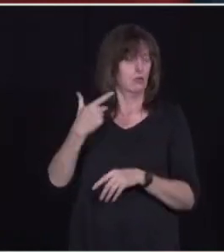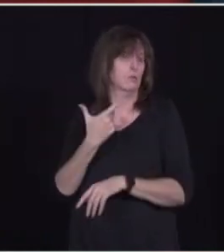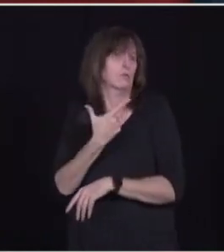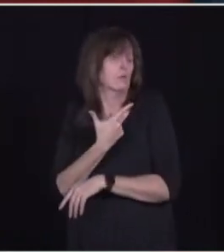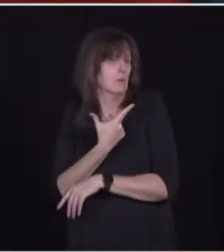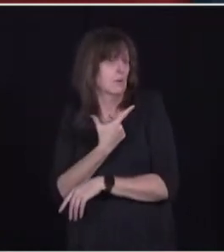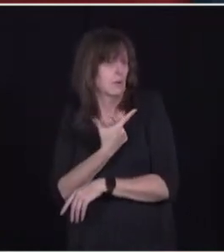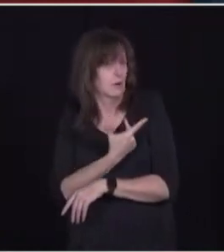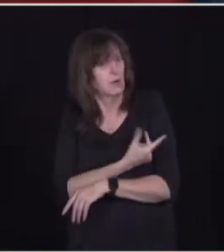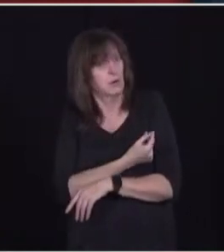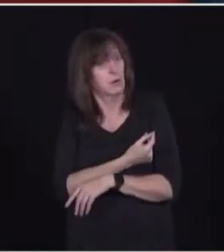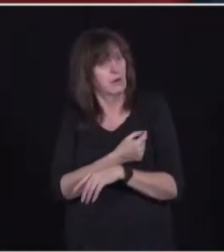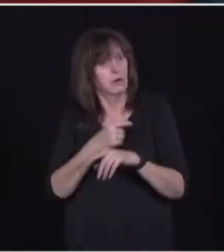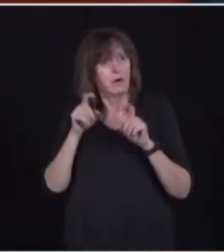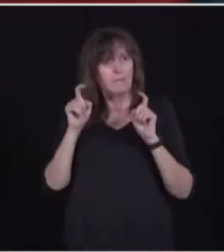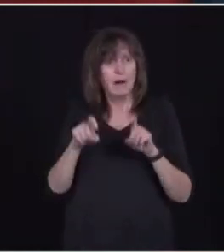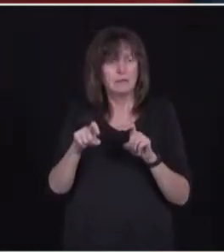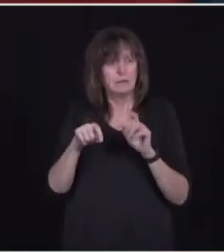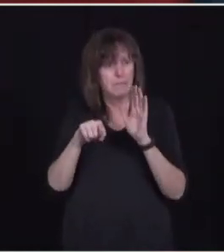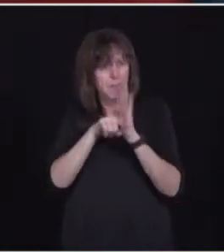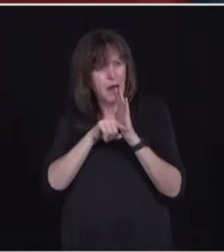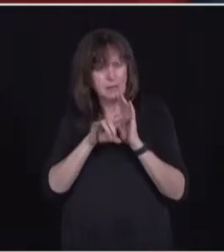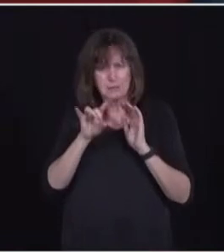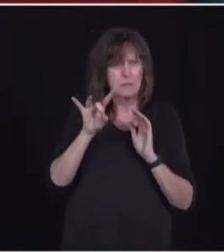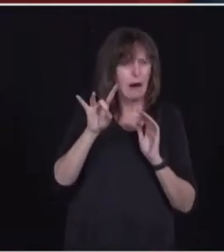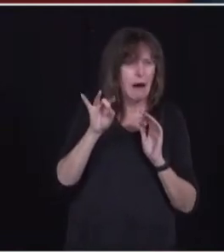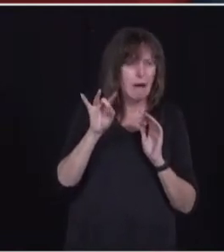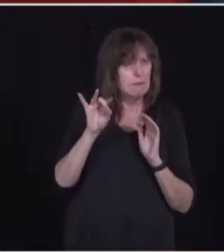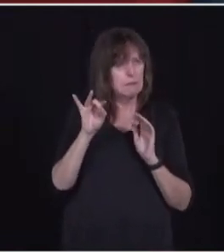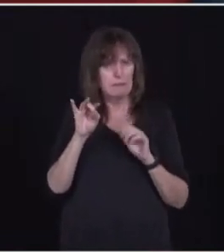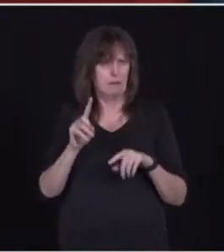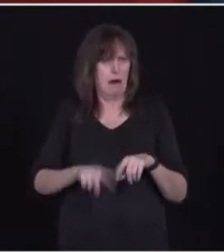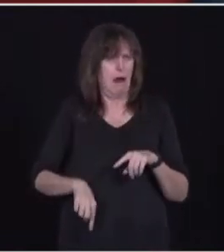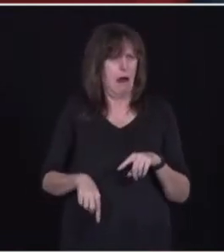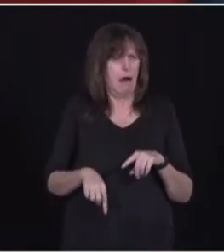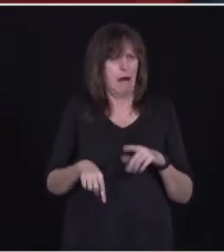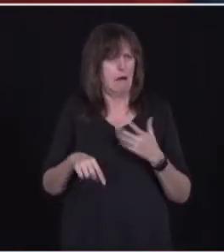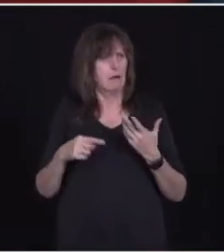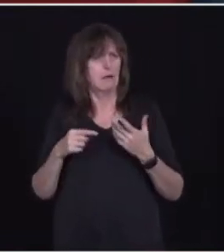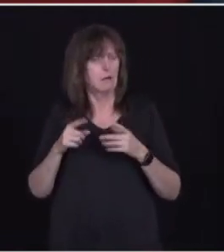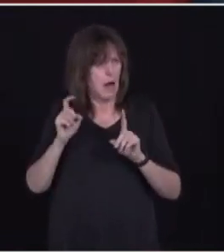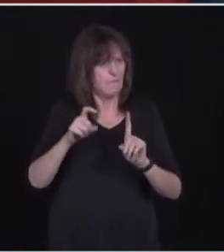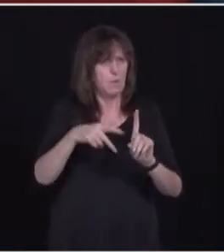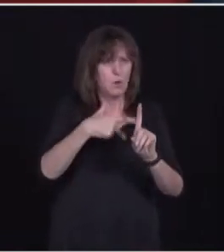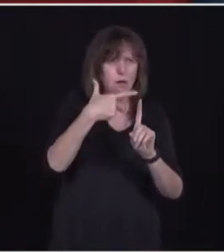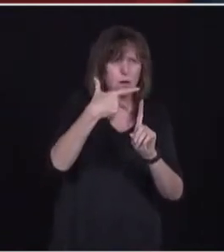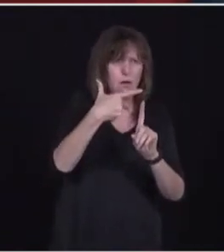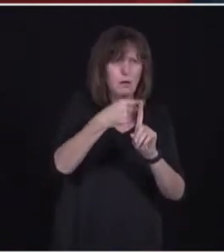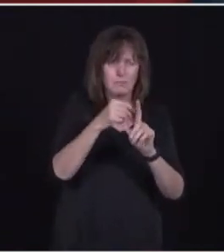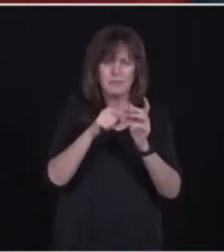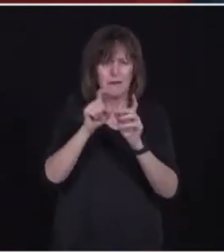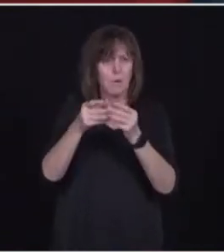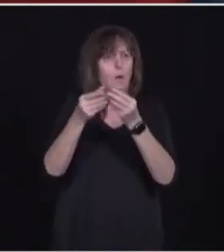and at some his arm, so how long can it stay at room to mature? Can you spin